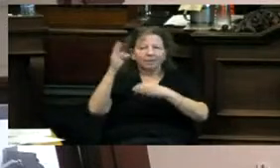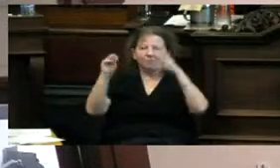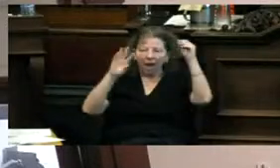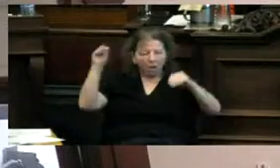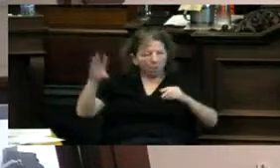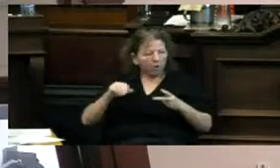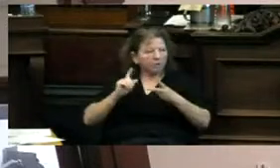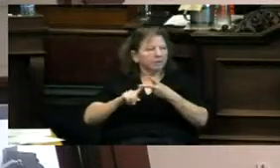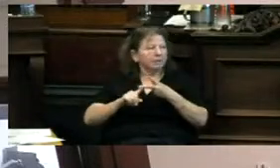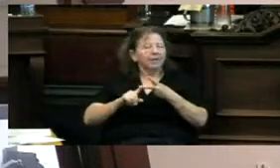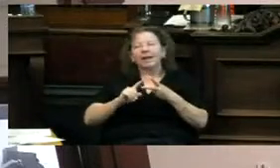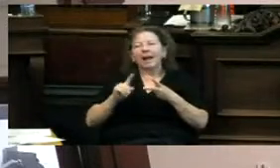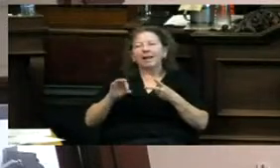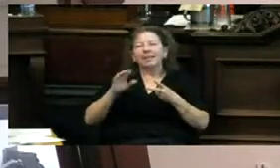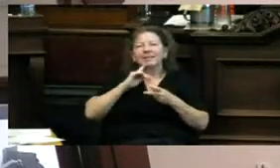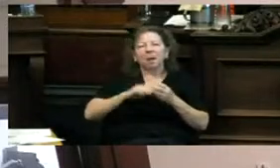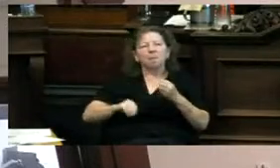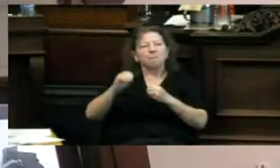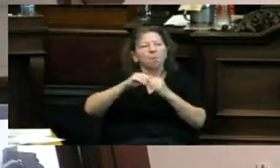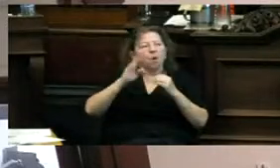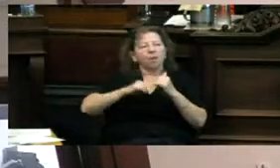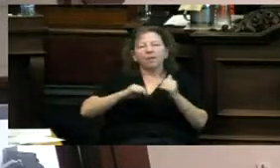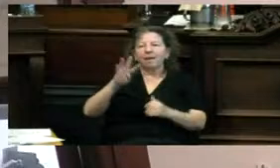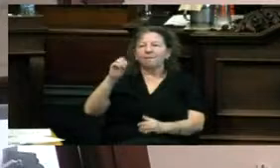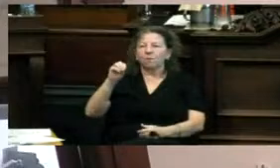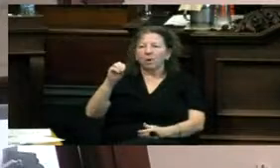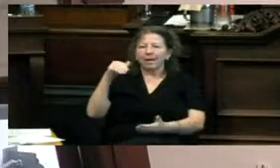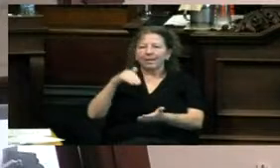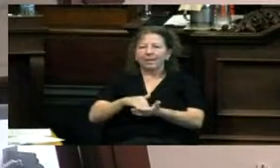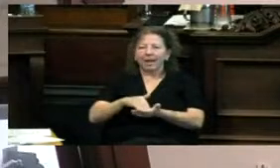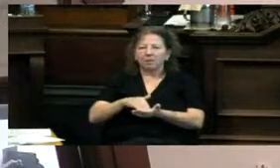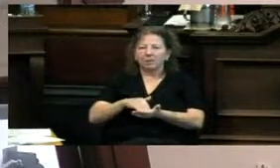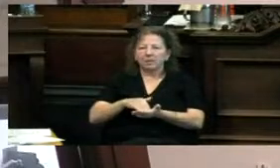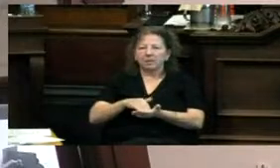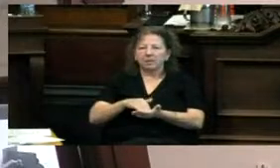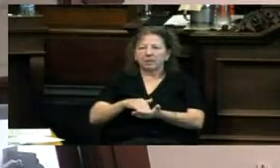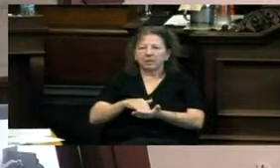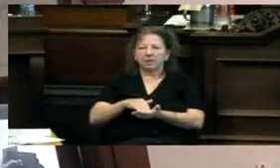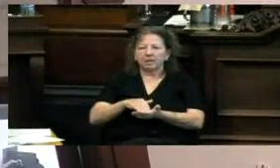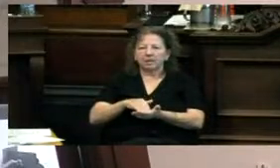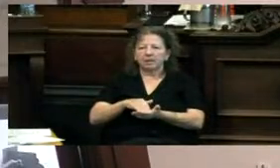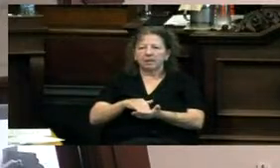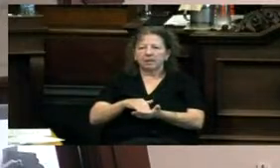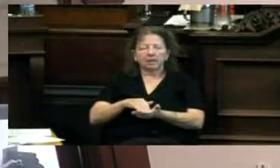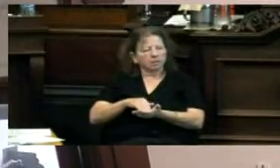by cars backfiring, fireworks or other loud sounds, and it also